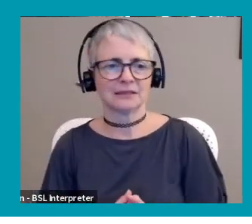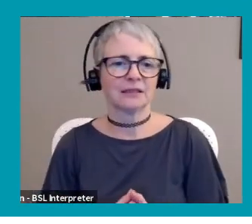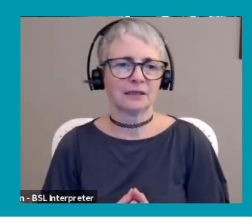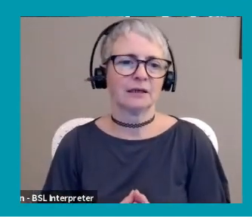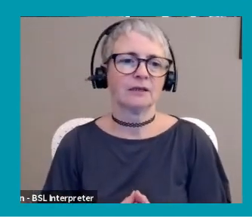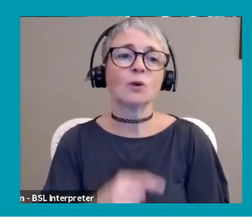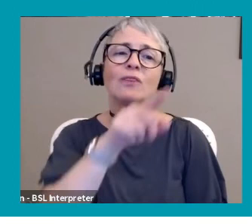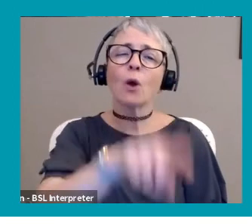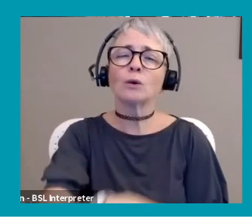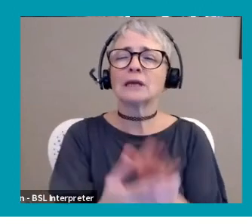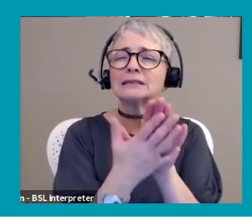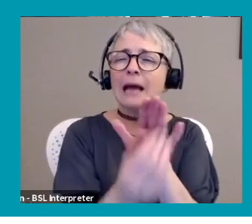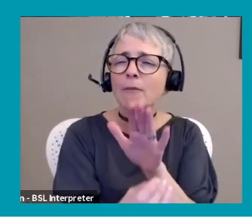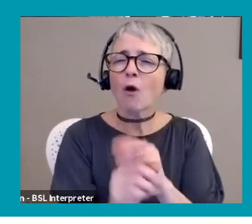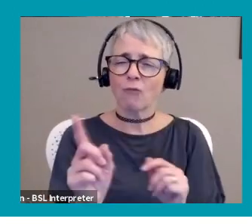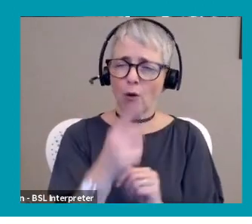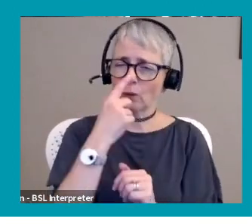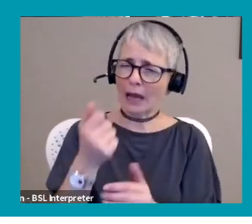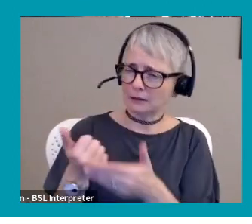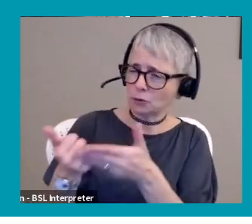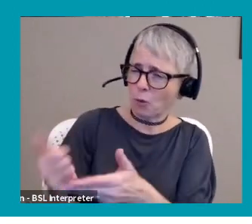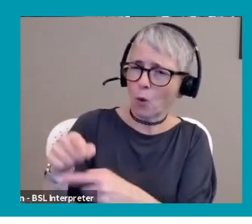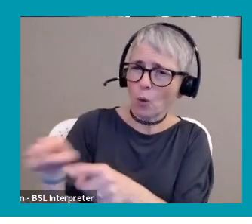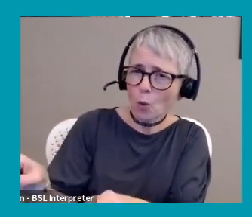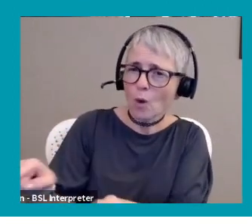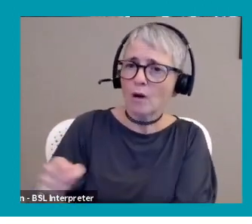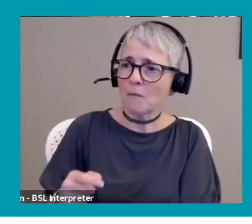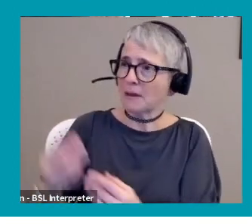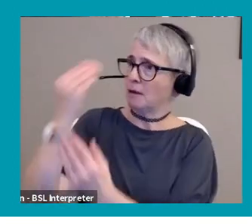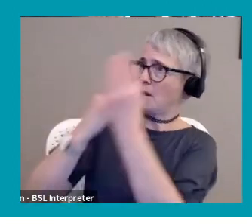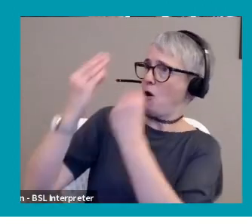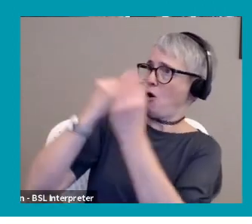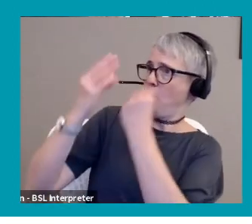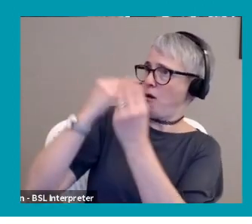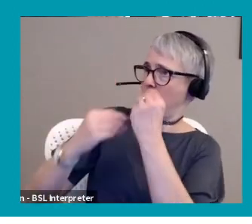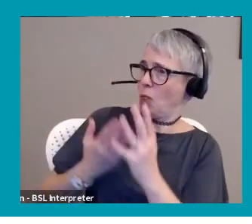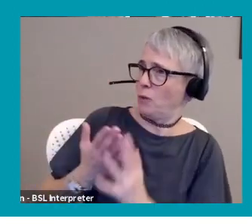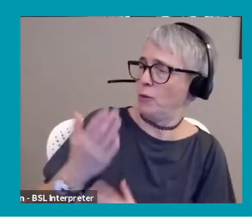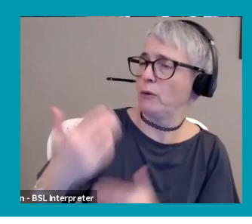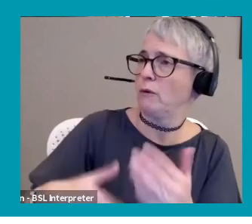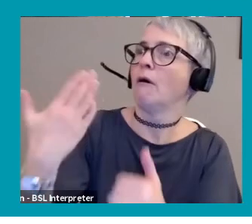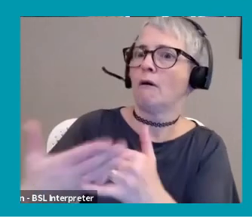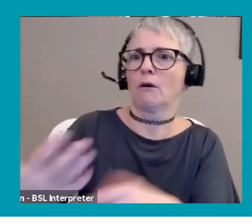programmes that could be beneficial to you. So you want to think do I need that extra support